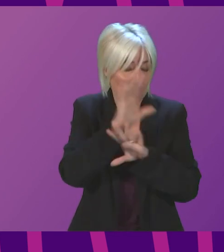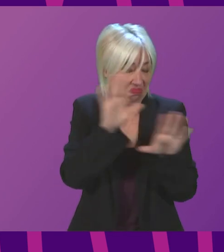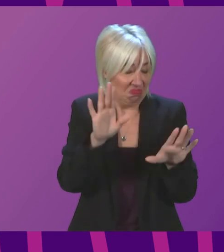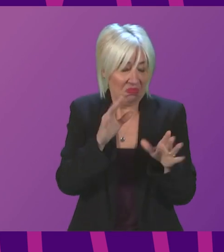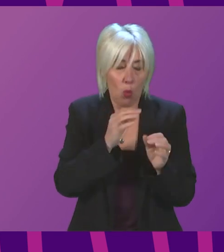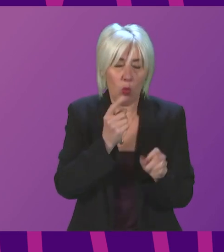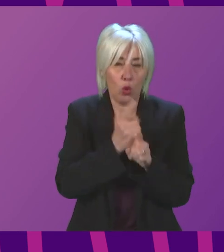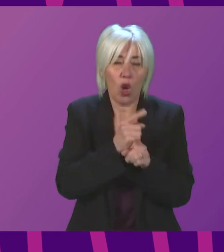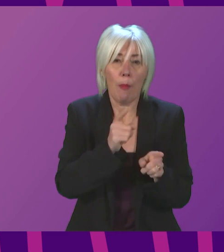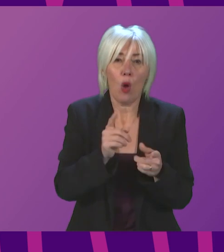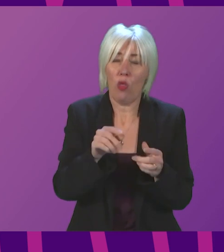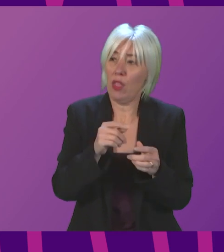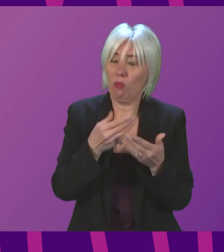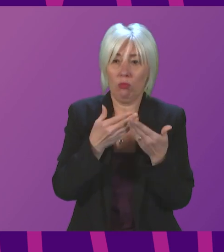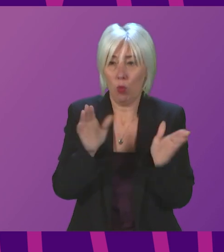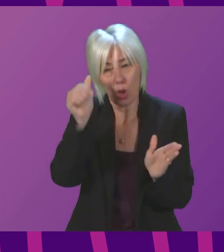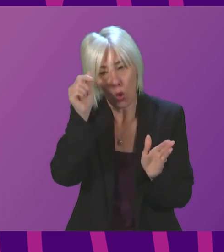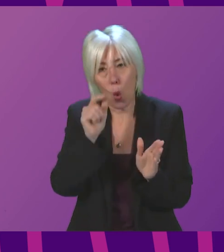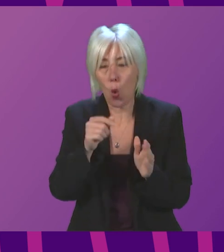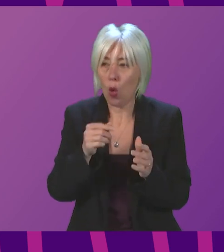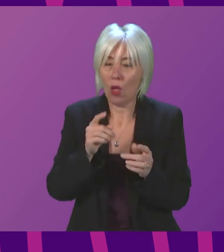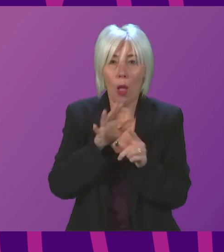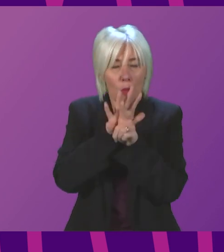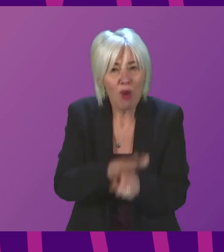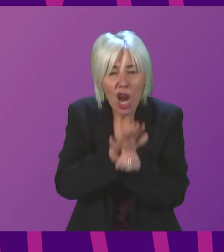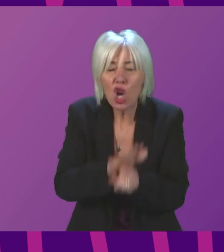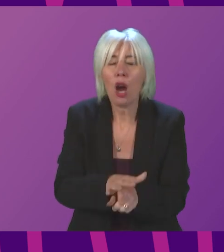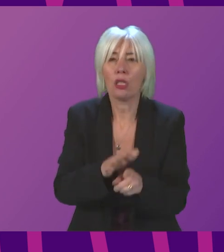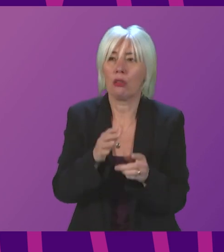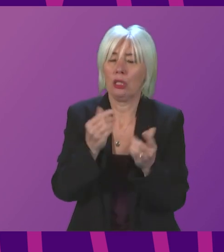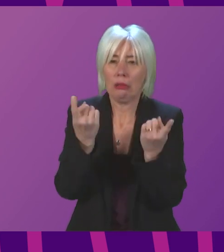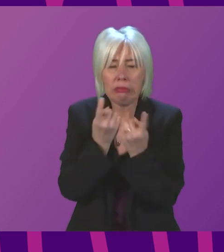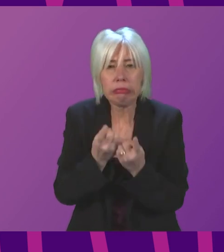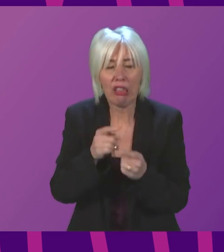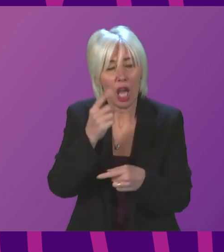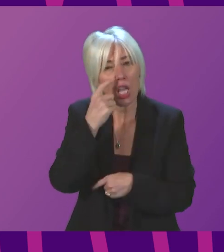to the issues or pressures that we know that they are exposed to, or we can seek to properly